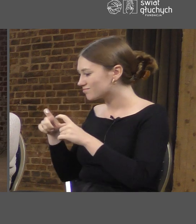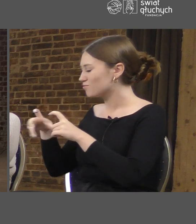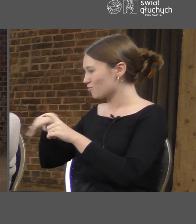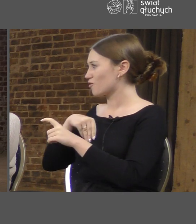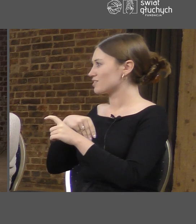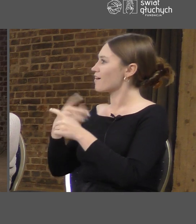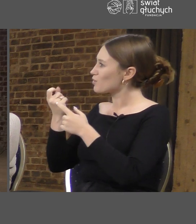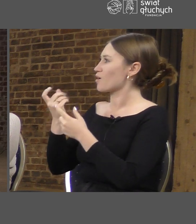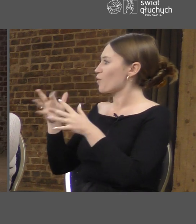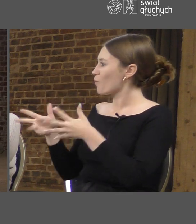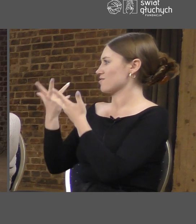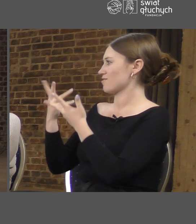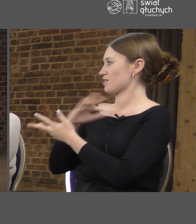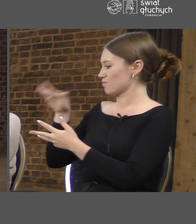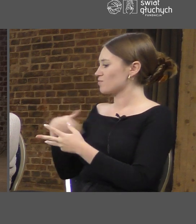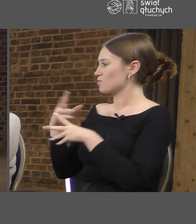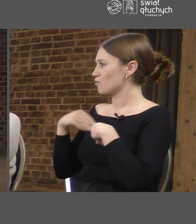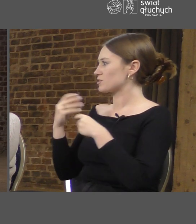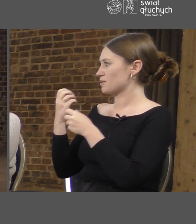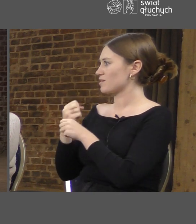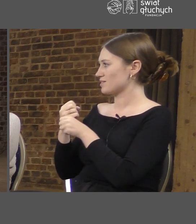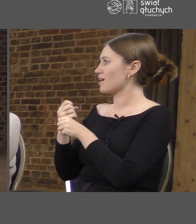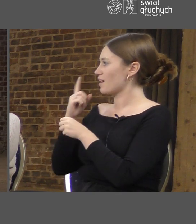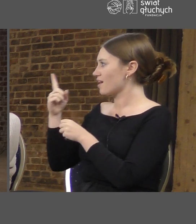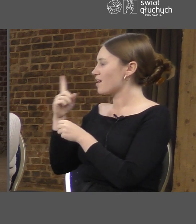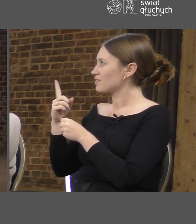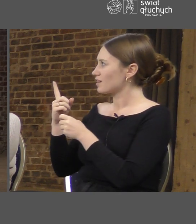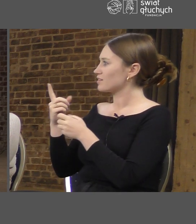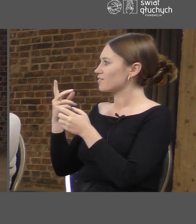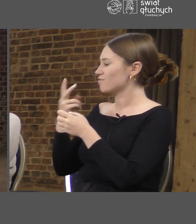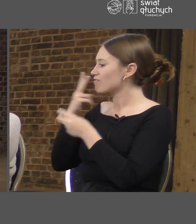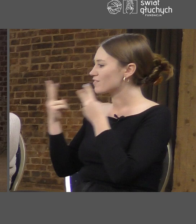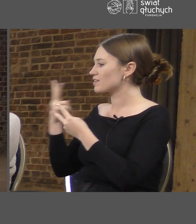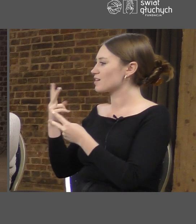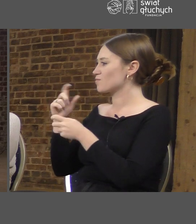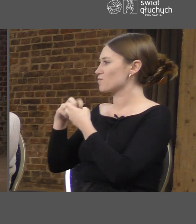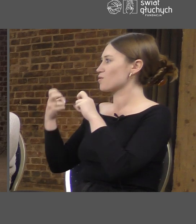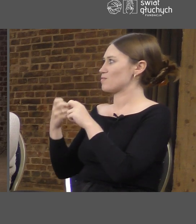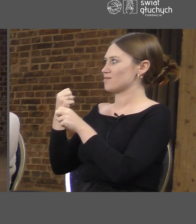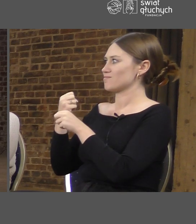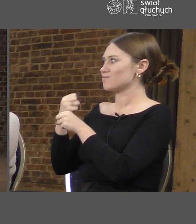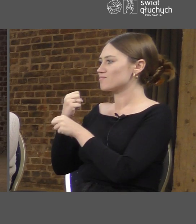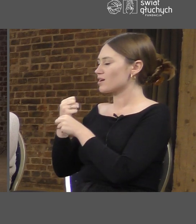So it's a little bit back to (the state) before, but you can still see the trend - problem finding a job.